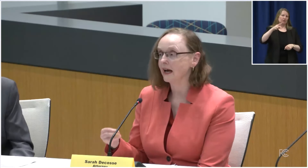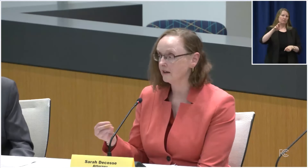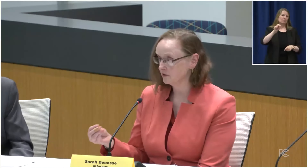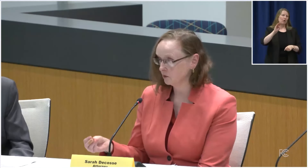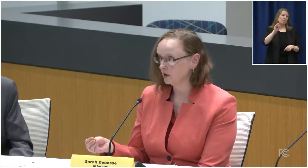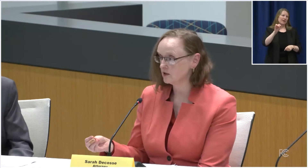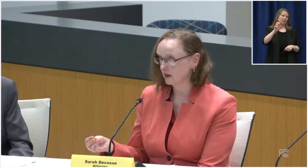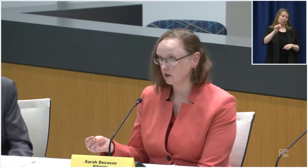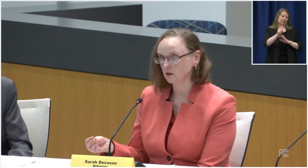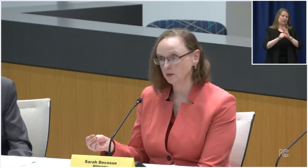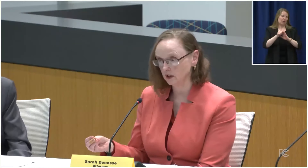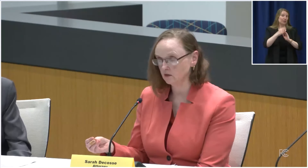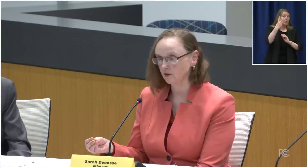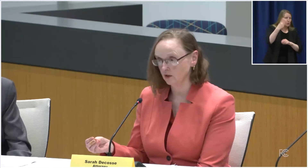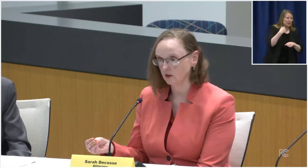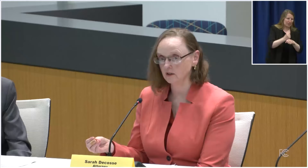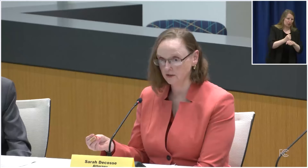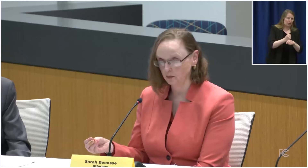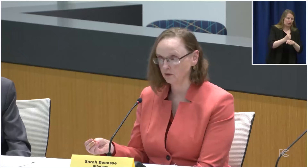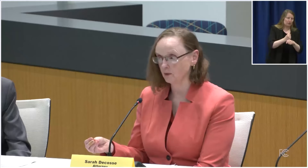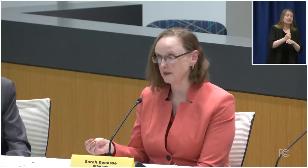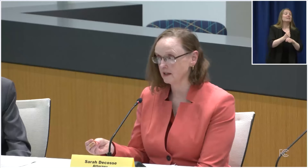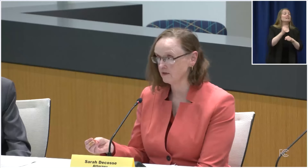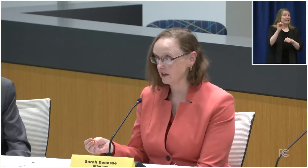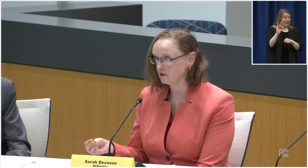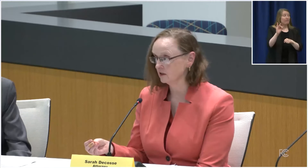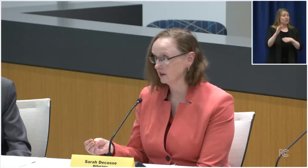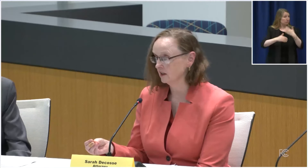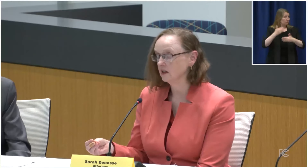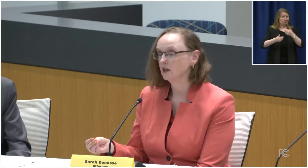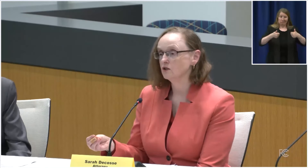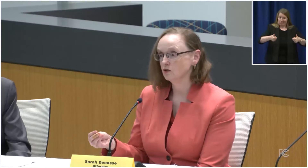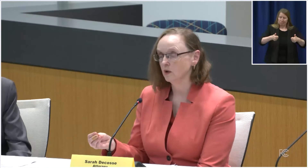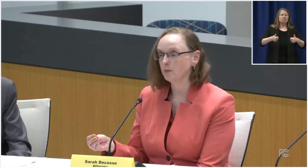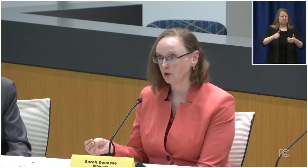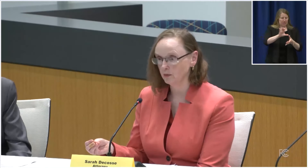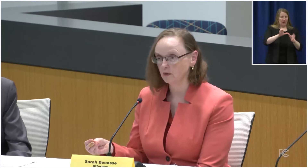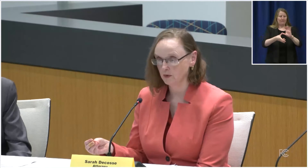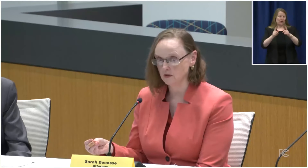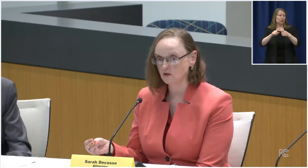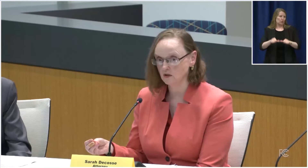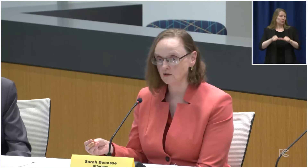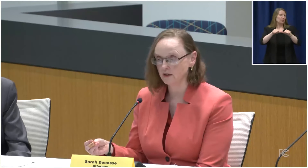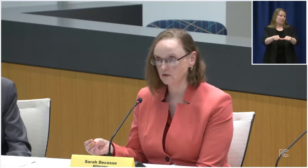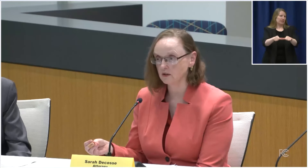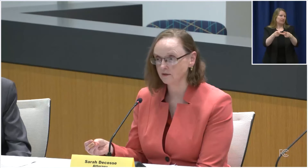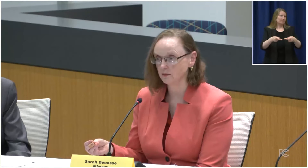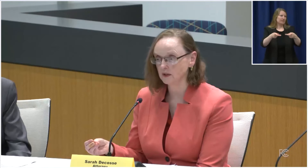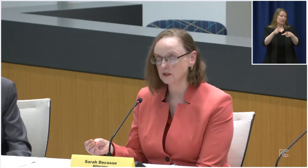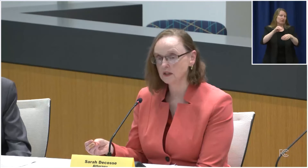NEED TO BE QUALIFIED, THEY THEN GO THROUGH A TWO-YEAR PROBATIONARY PERIOD AFTER